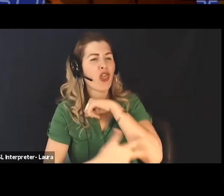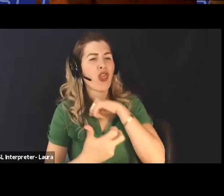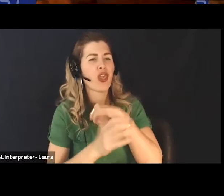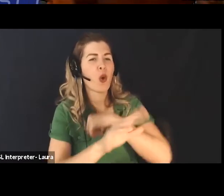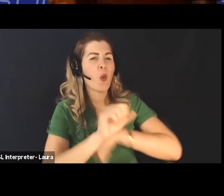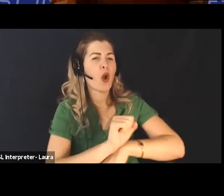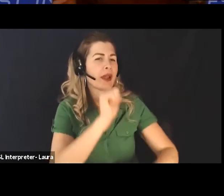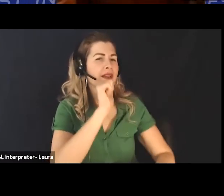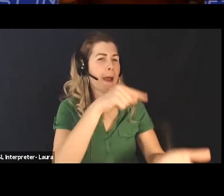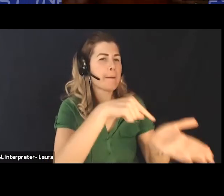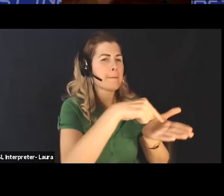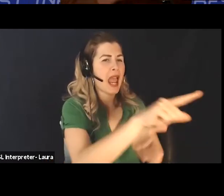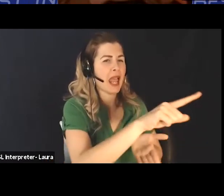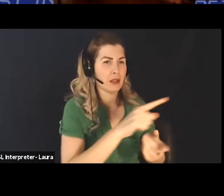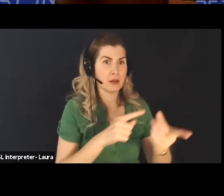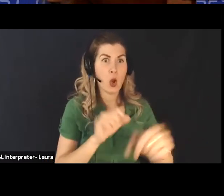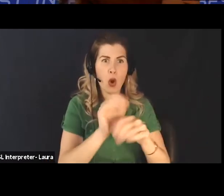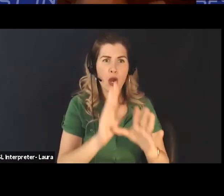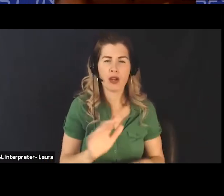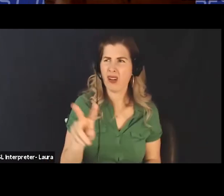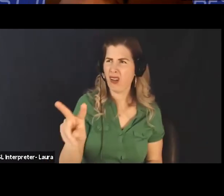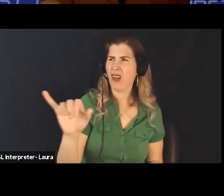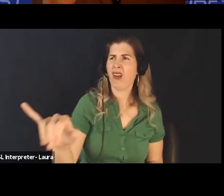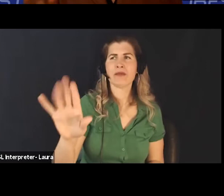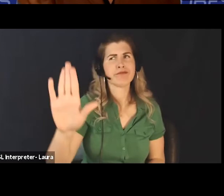all the data processing worker worker done, and not paid for it.